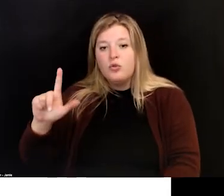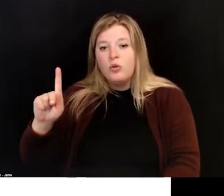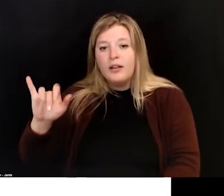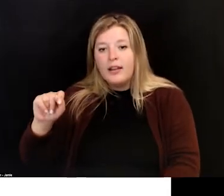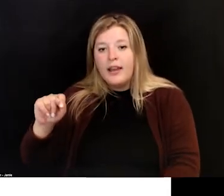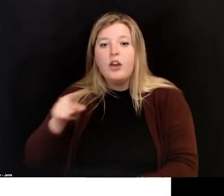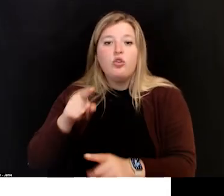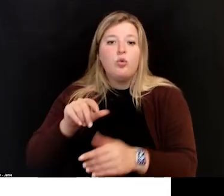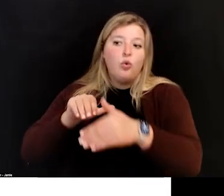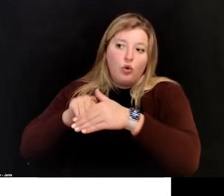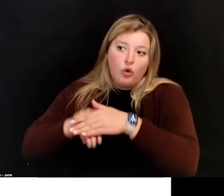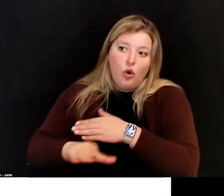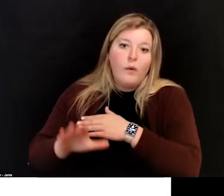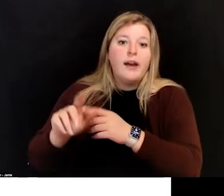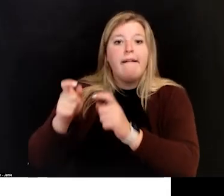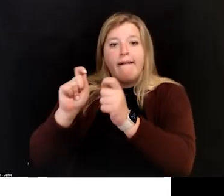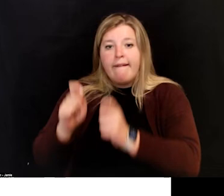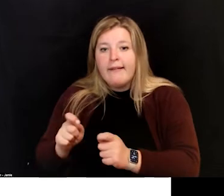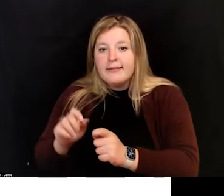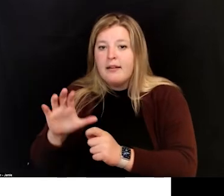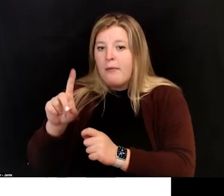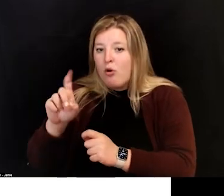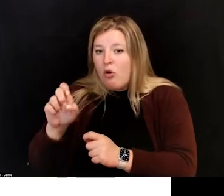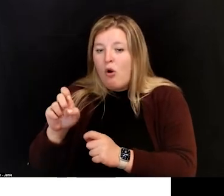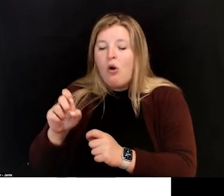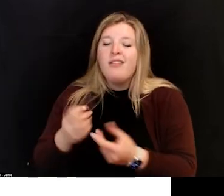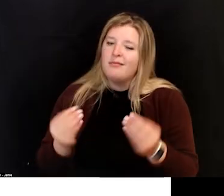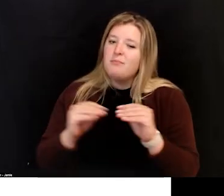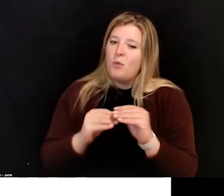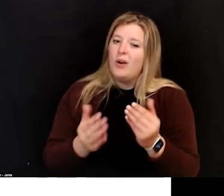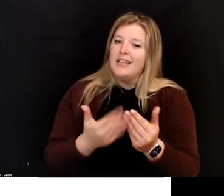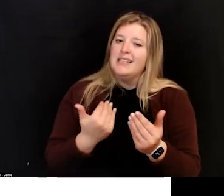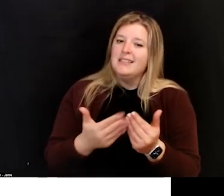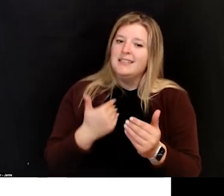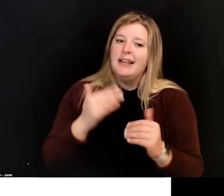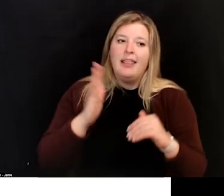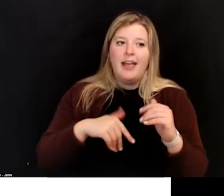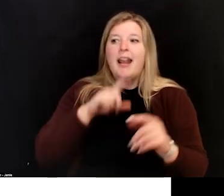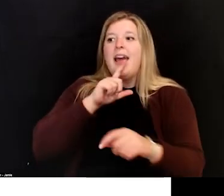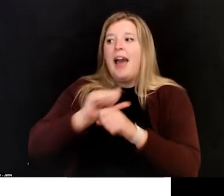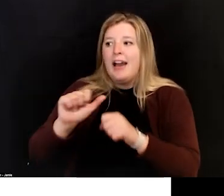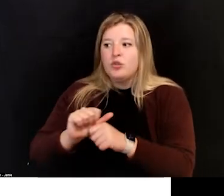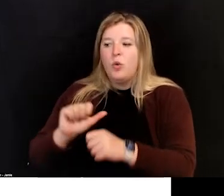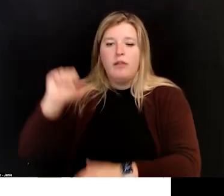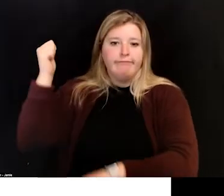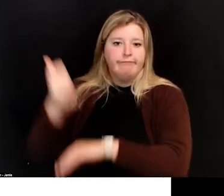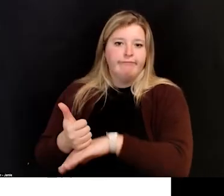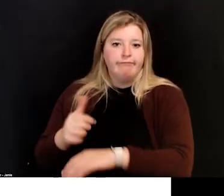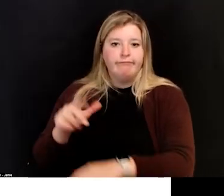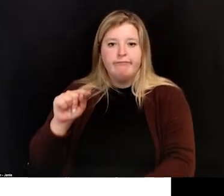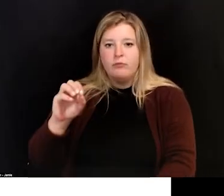to add the accessibility pieces are much easier to work with than a toolkit that hides a lot of that